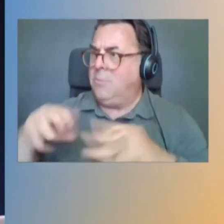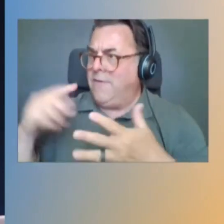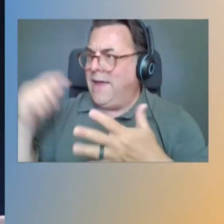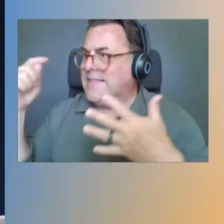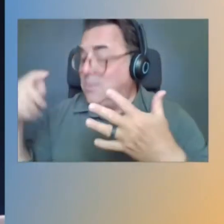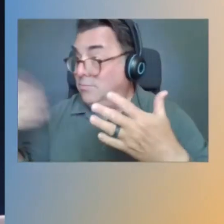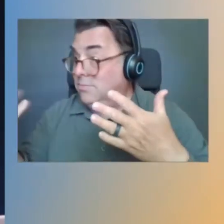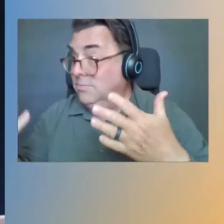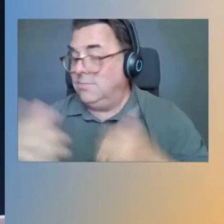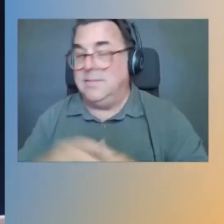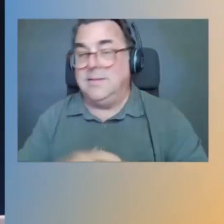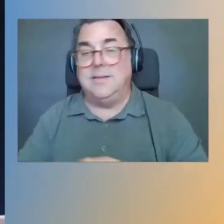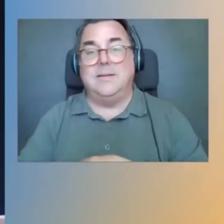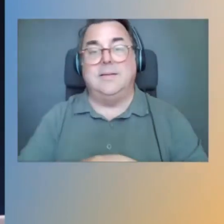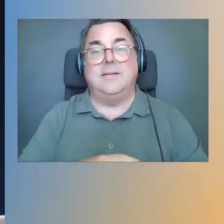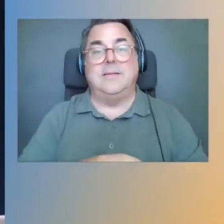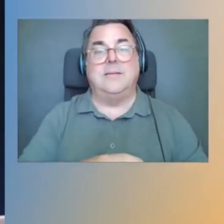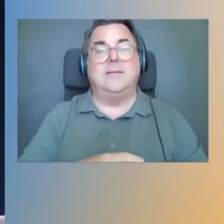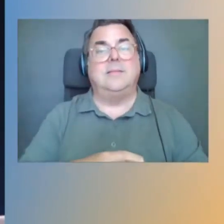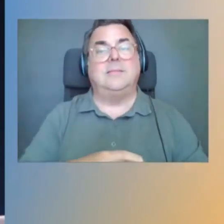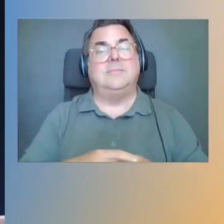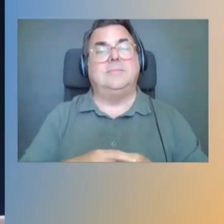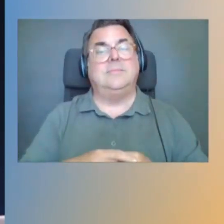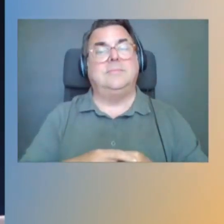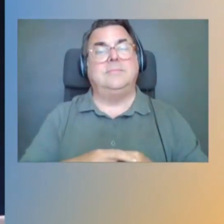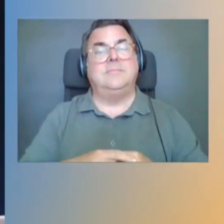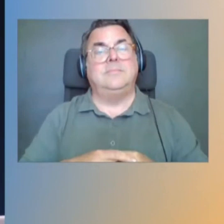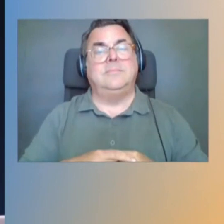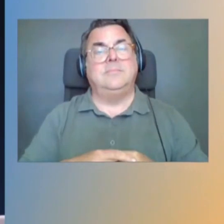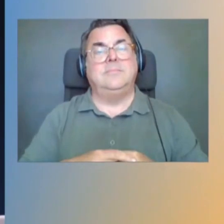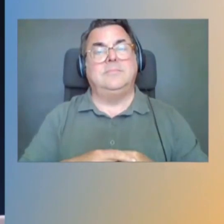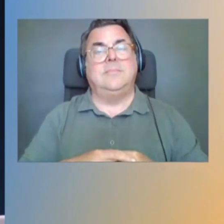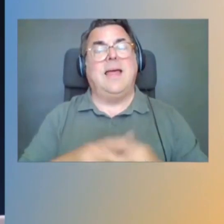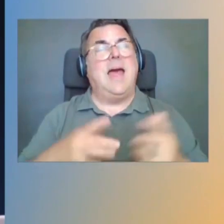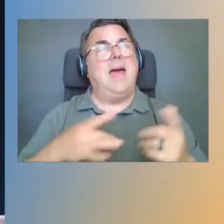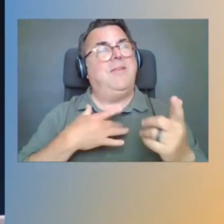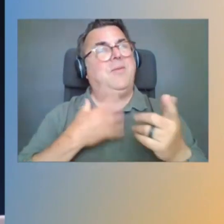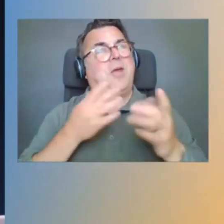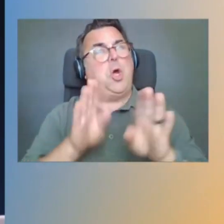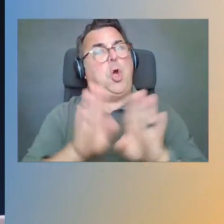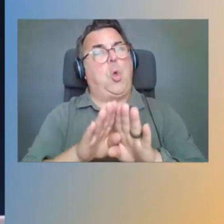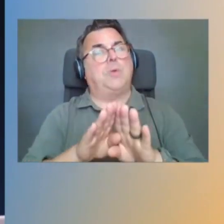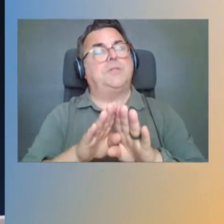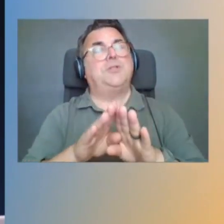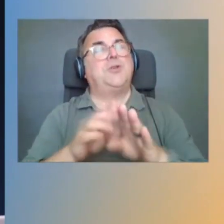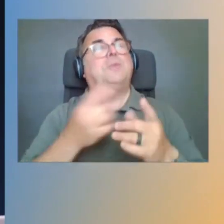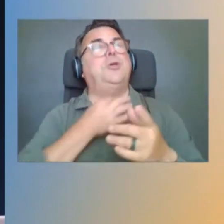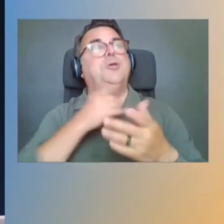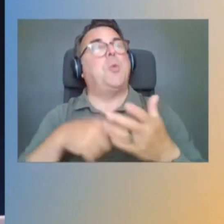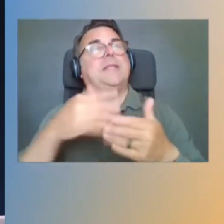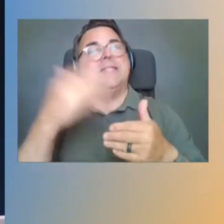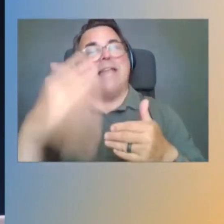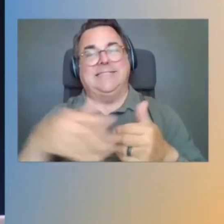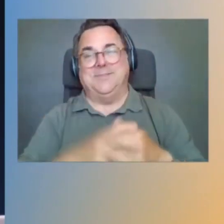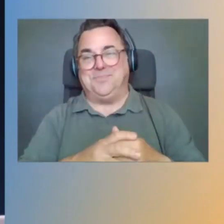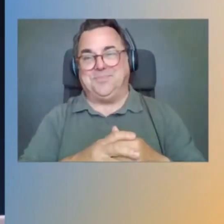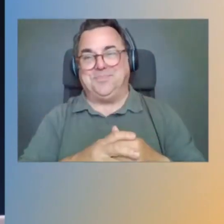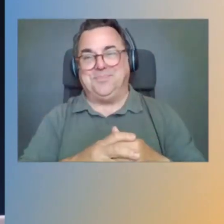So maybe we kind of wrap up here with like, what's next, you know, after all this, what's happening as well?